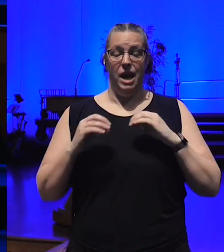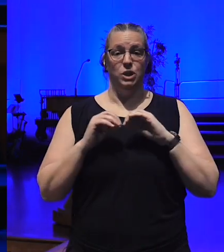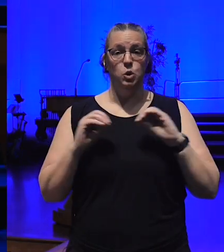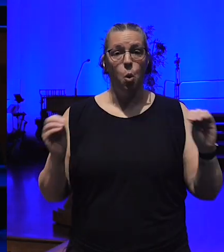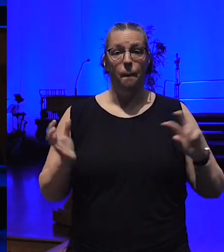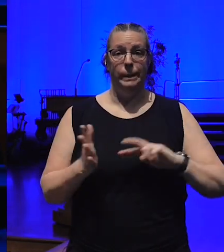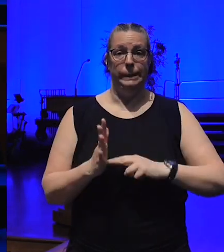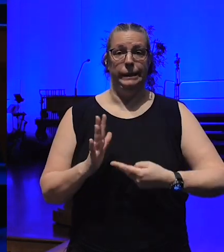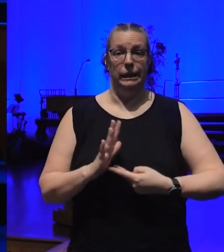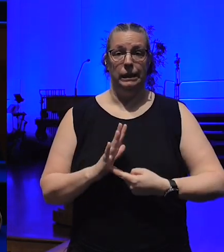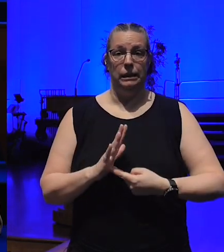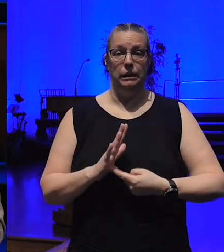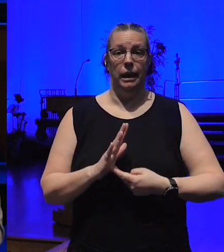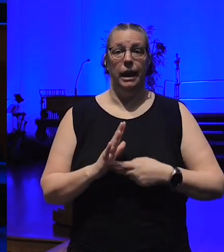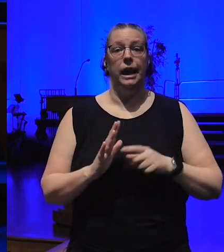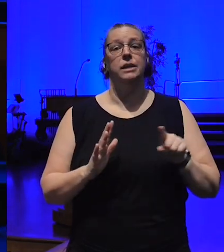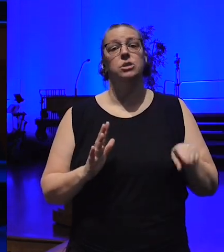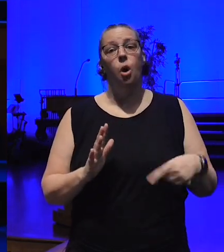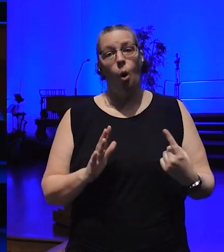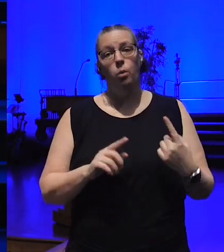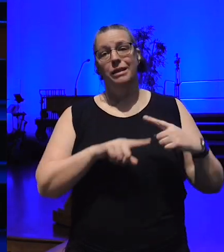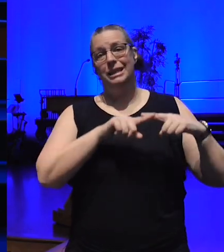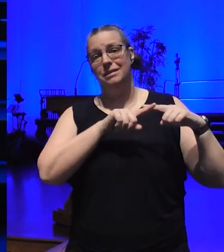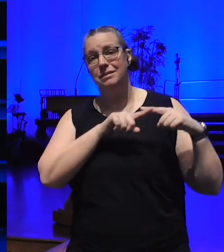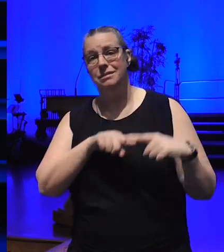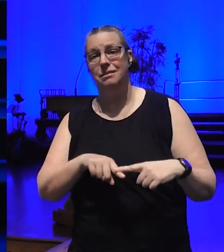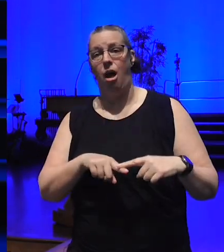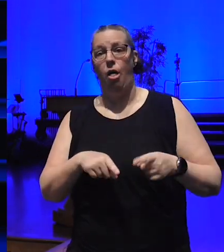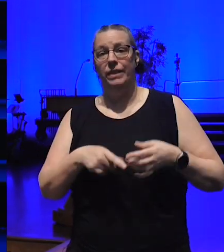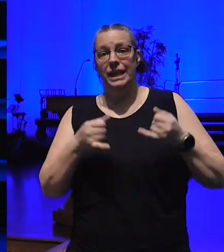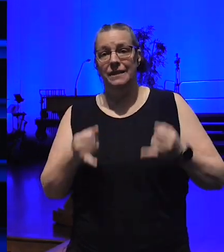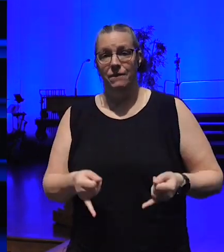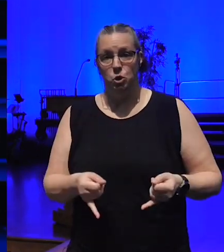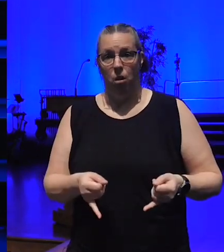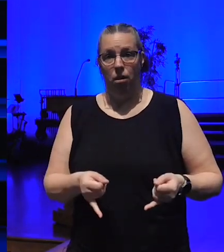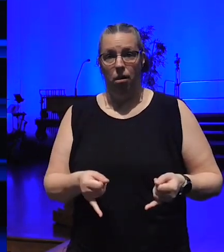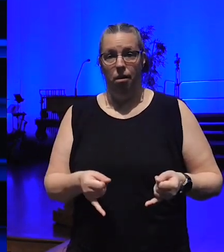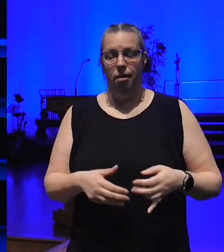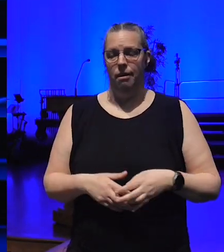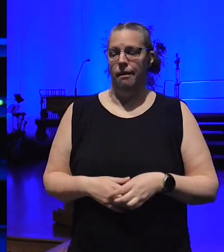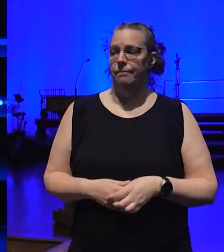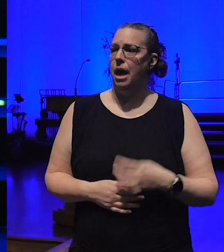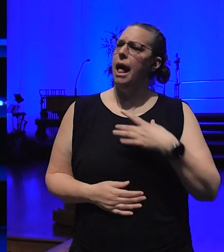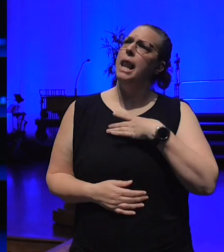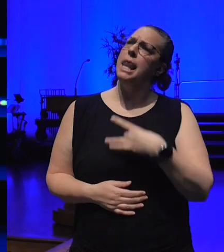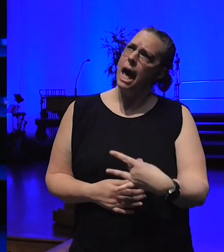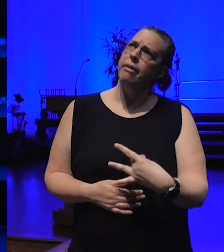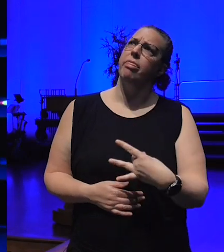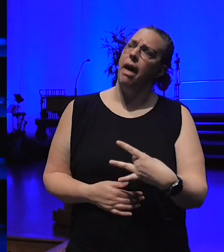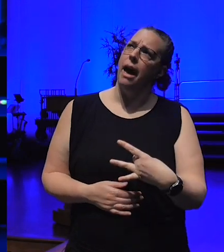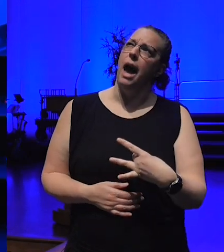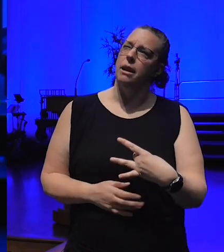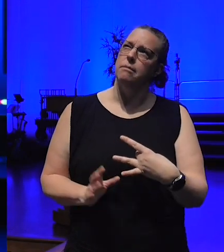reliant on the individual I like this idea in the sense that I think we human beings are are